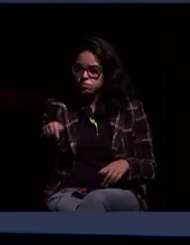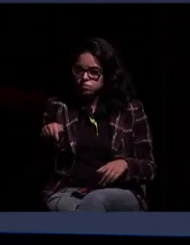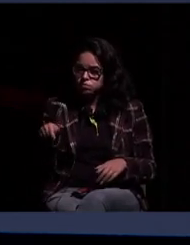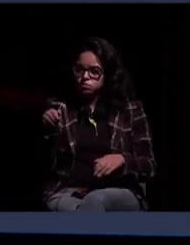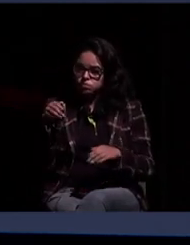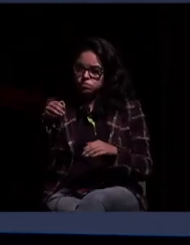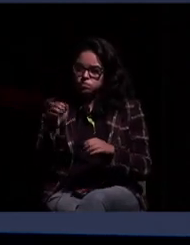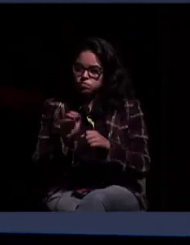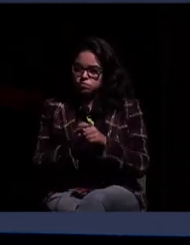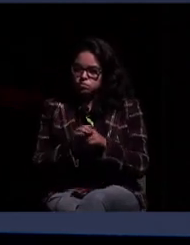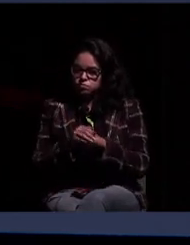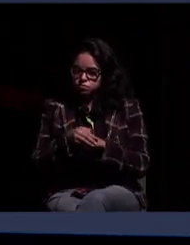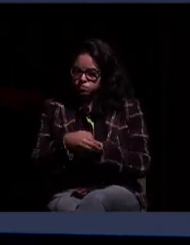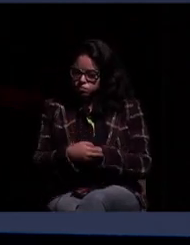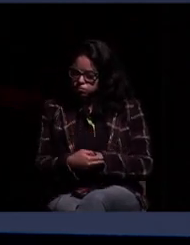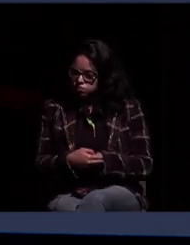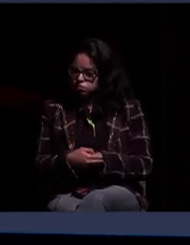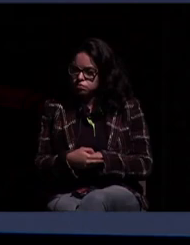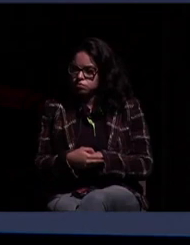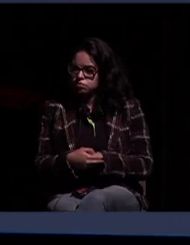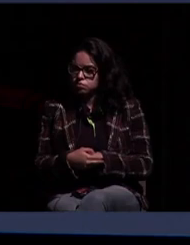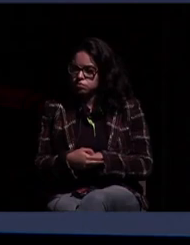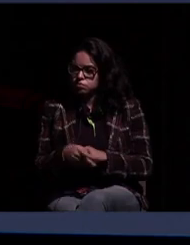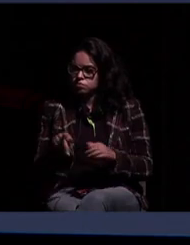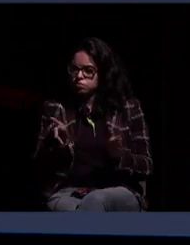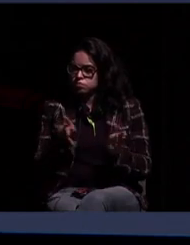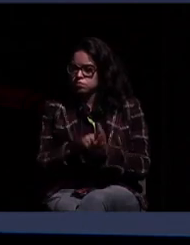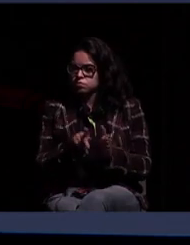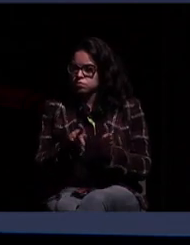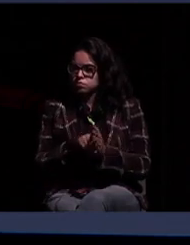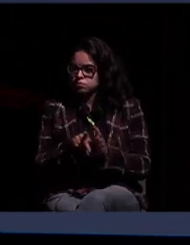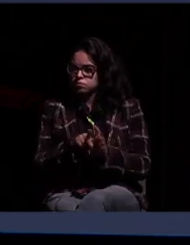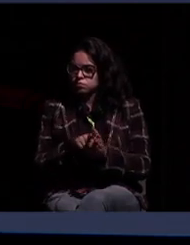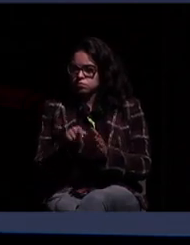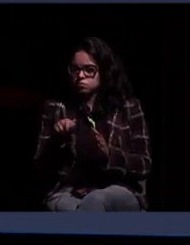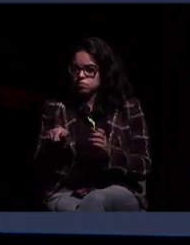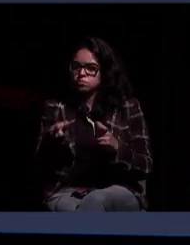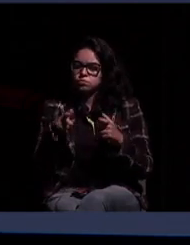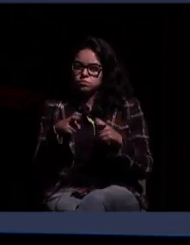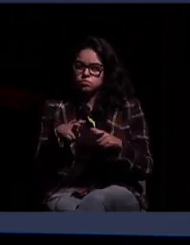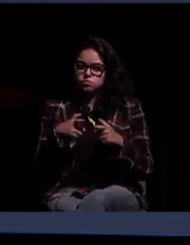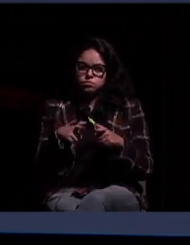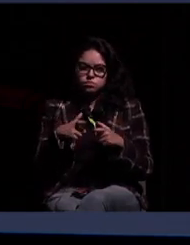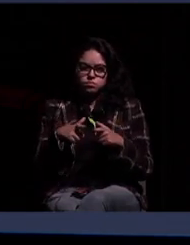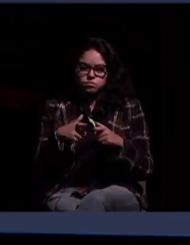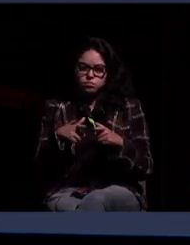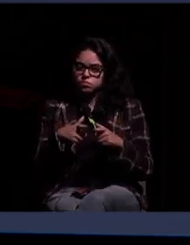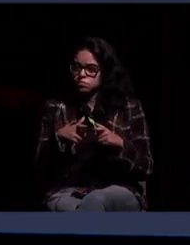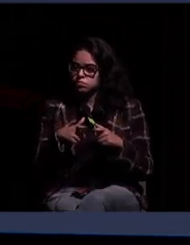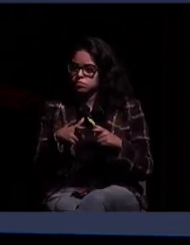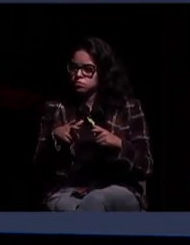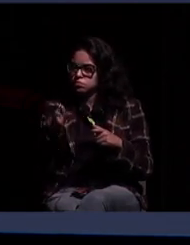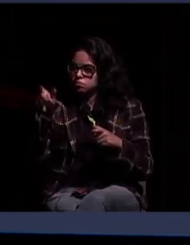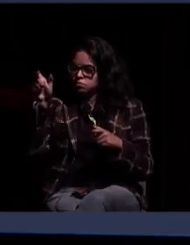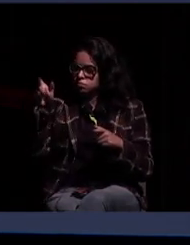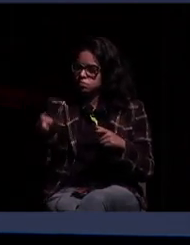It wasn’t me in a precarious situation.